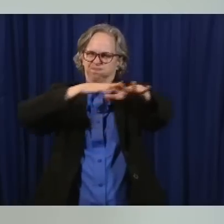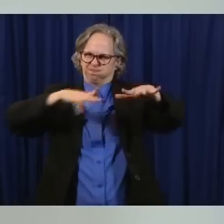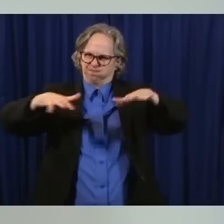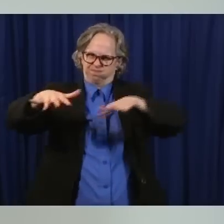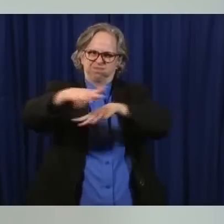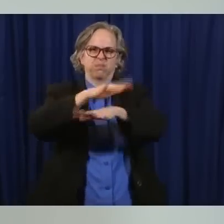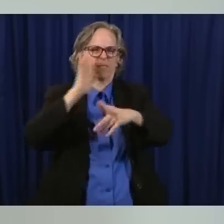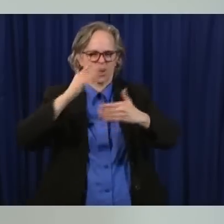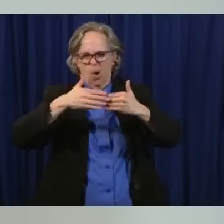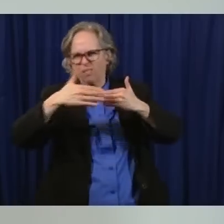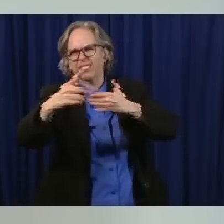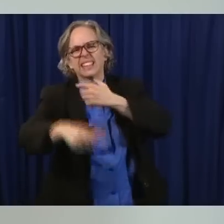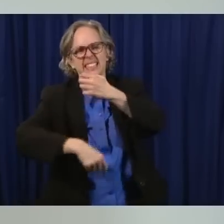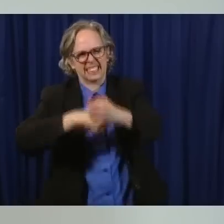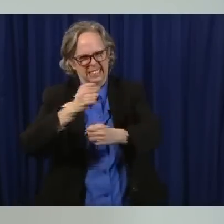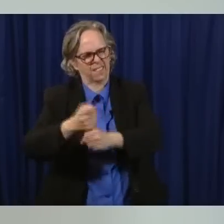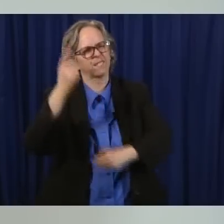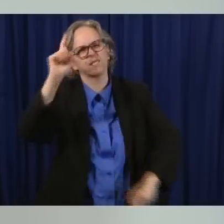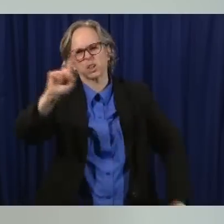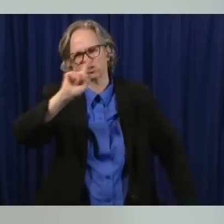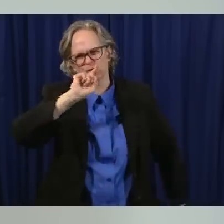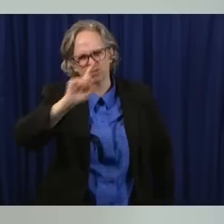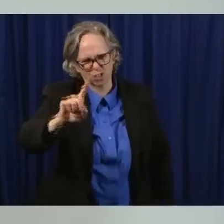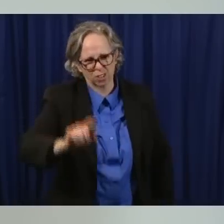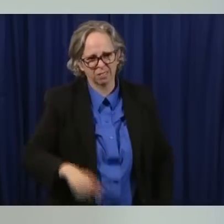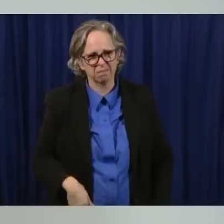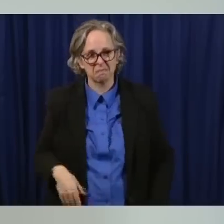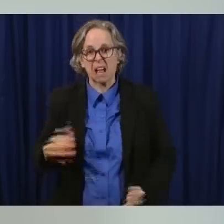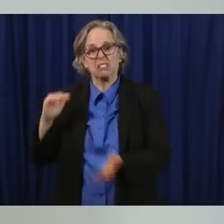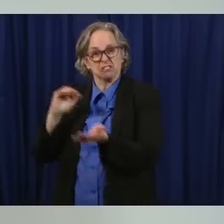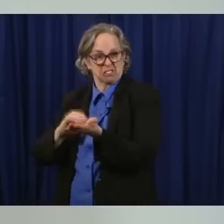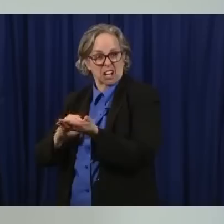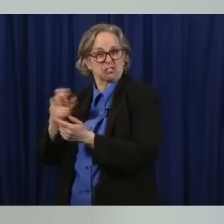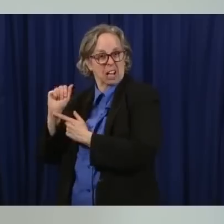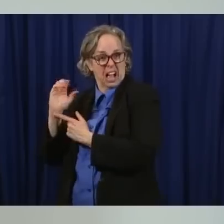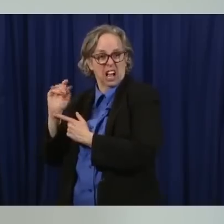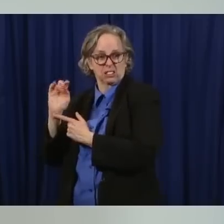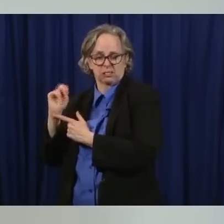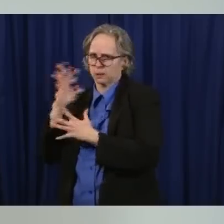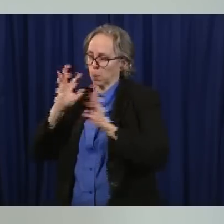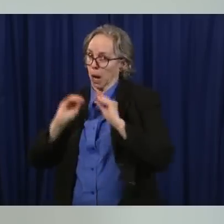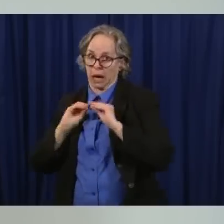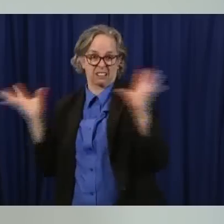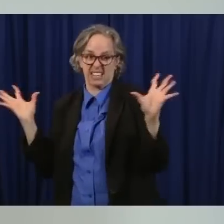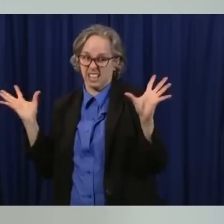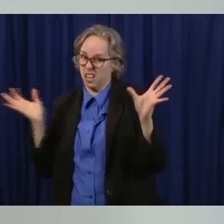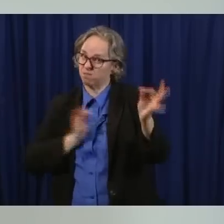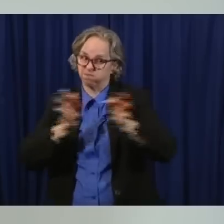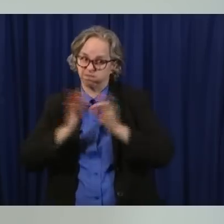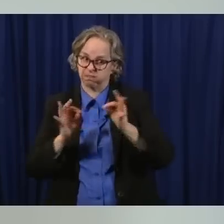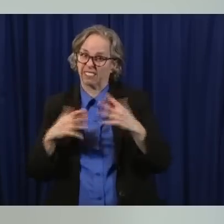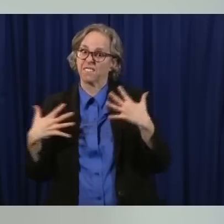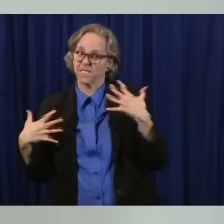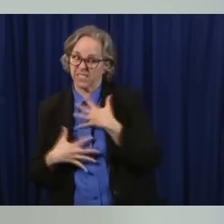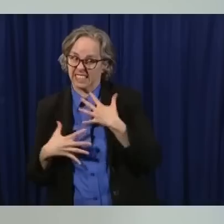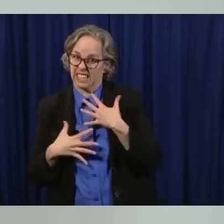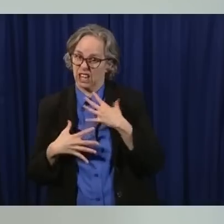SQUASHED OF THE CURVE. BUT WE KNOW IT IS NOT GOING AWAY. YOU HAVE HEARD ALL THESE THINGS BEFORE. IT IS GOING TO BE WITH US FOR A LONG TIME.